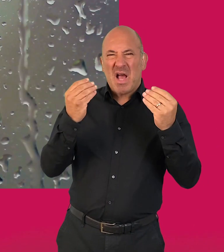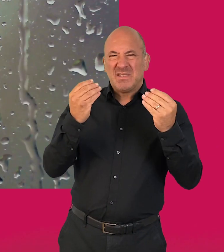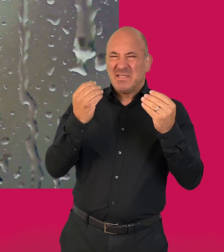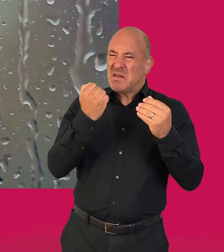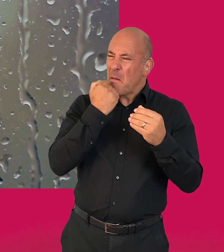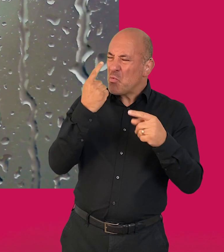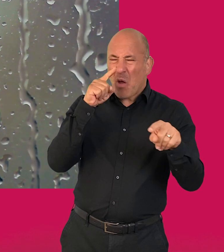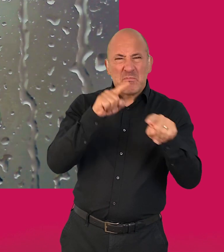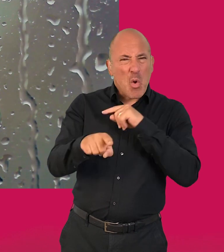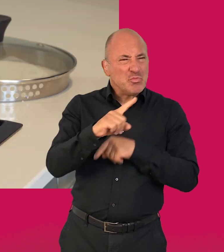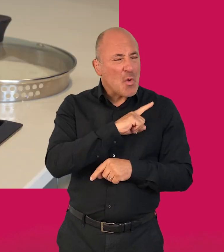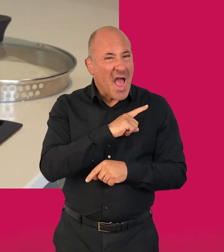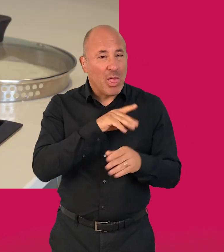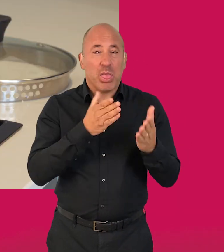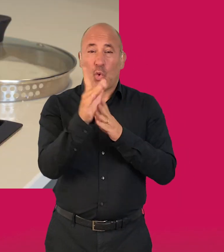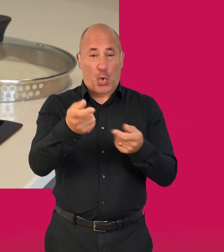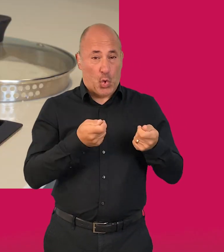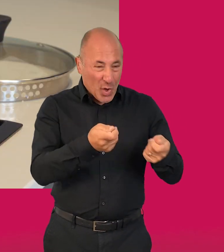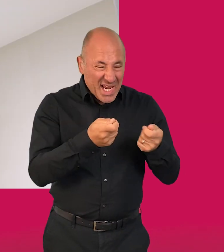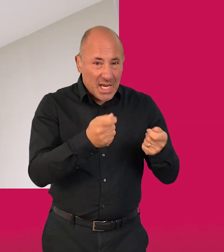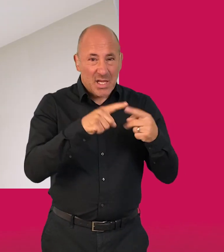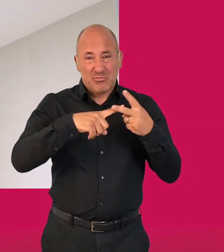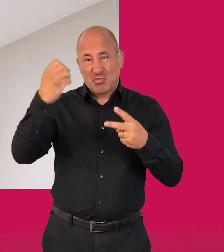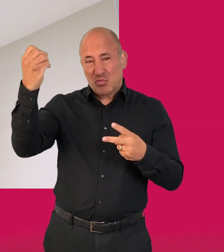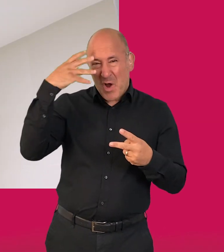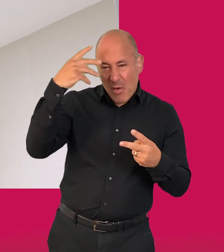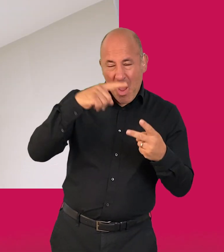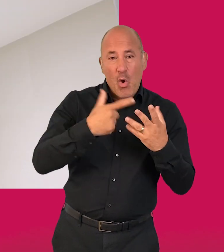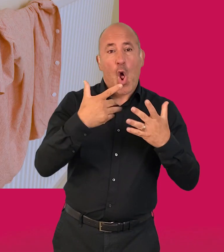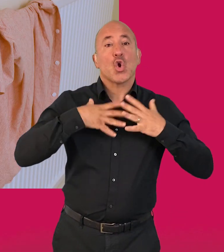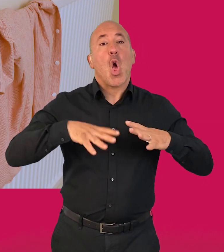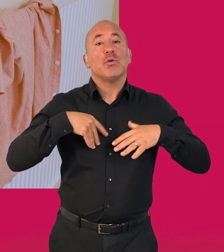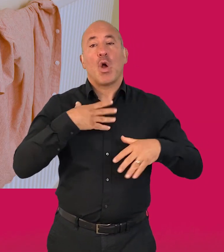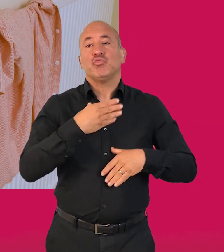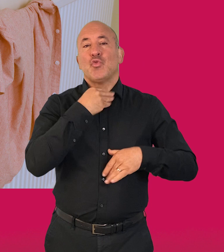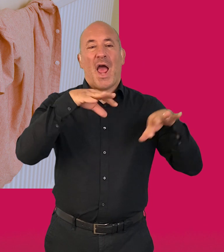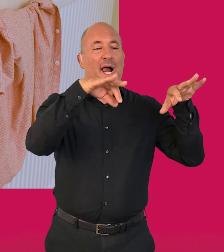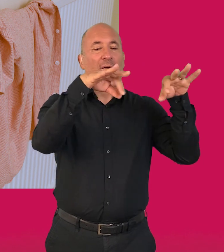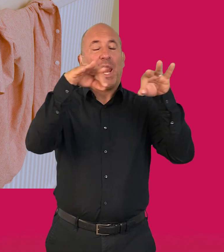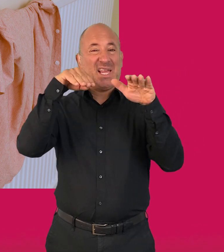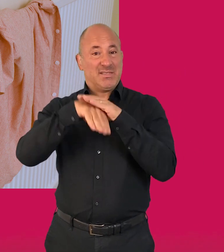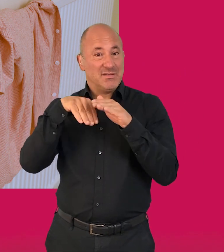condensation in your home are cooking, taking showers and drying clothes indoors.